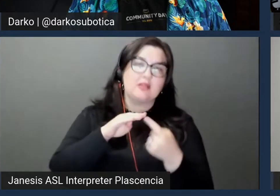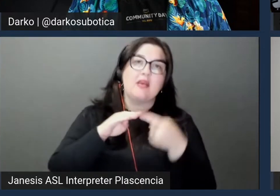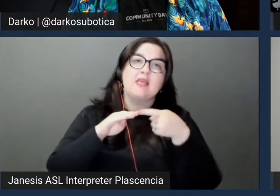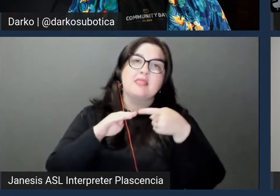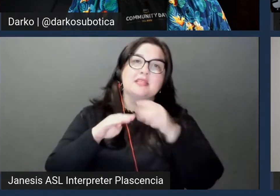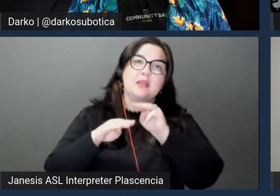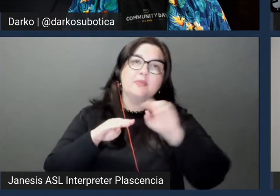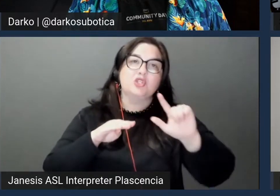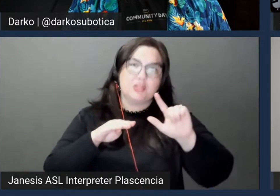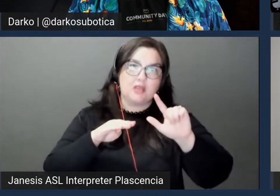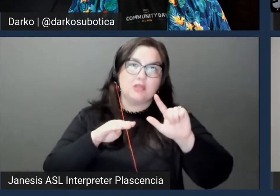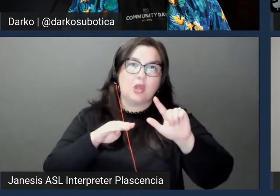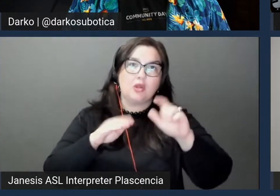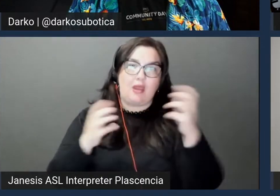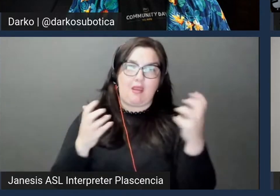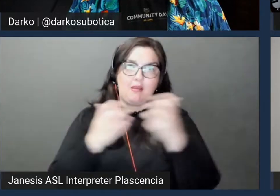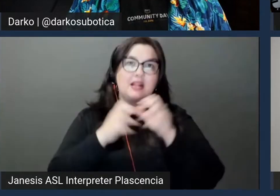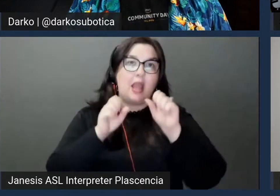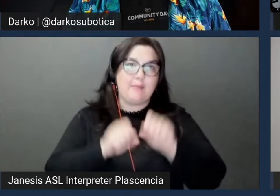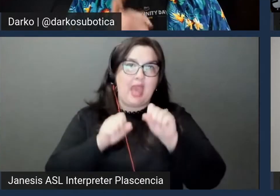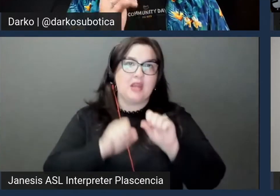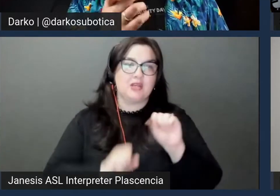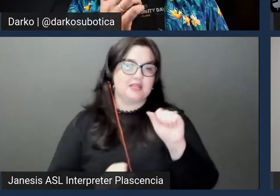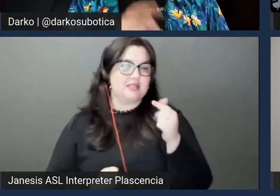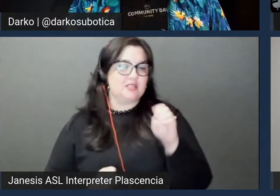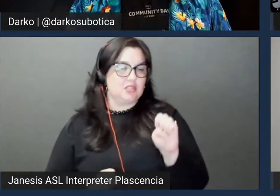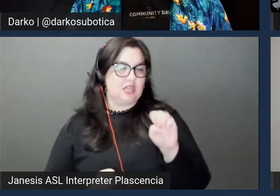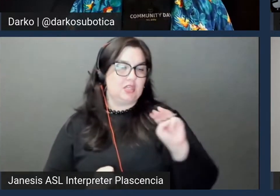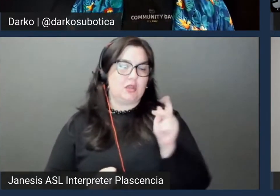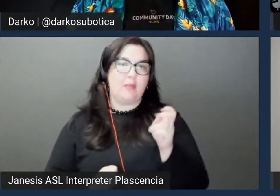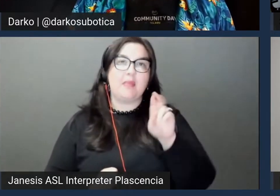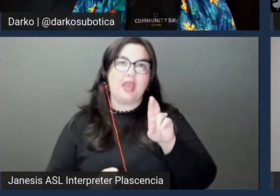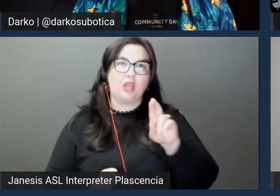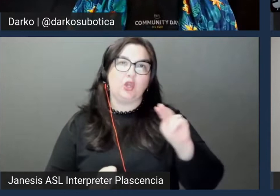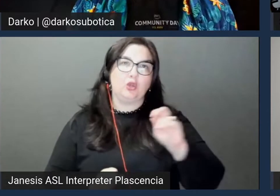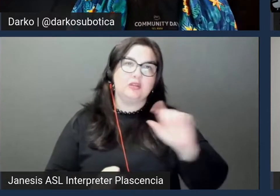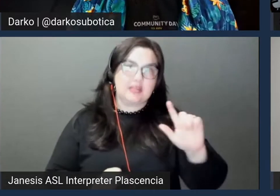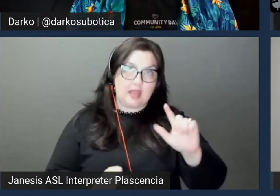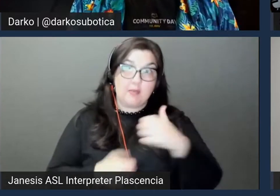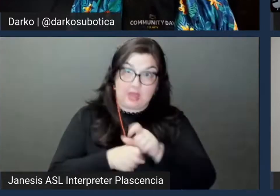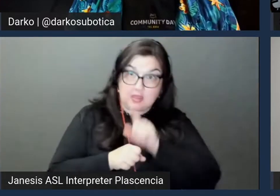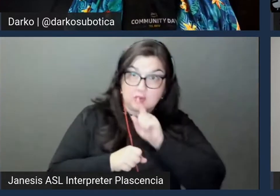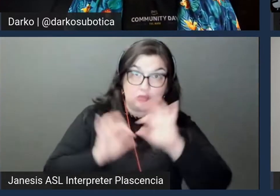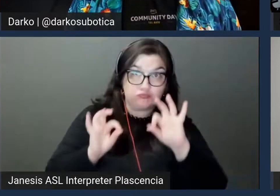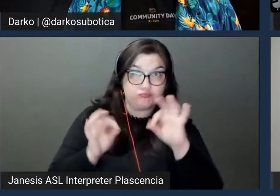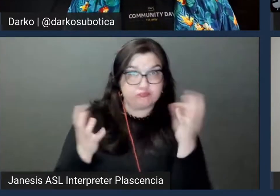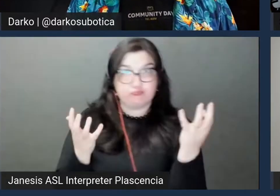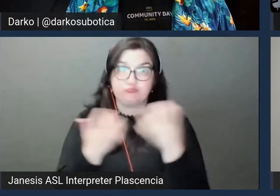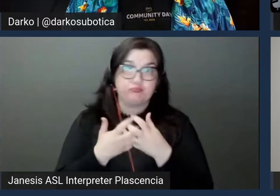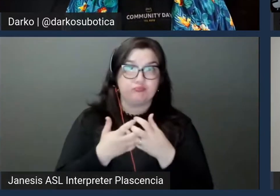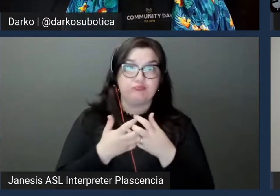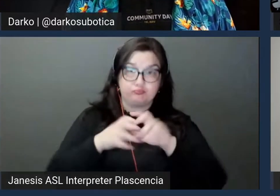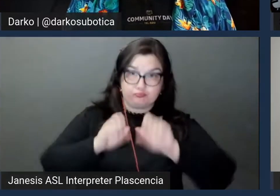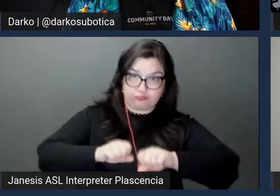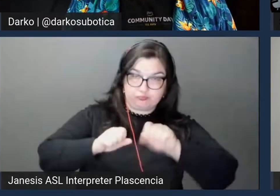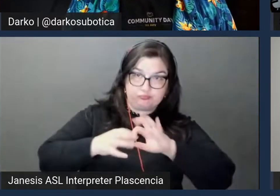is compatible with SageMaker Neo, as a runtime engine. So as long as the machine learning models that you have used are compatible with SageMaker Neo